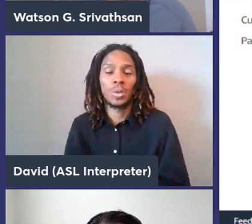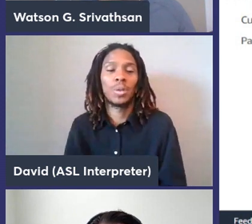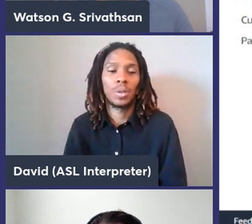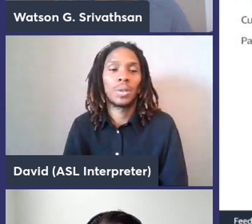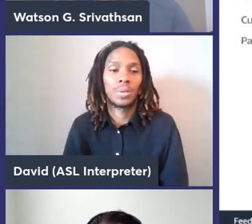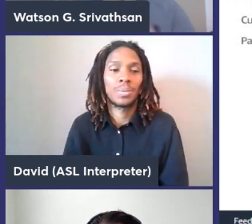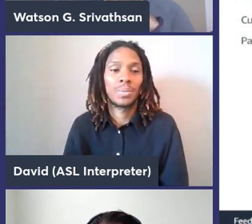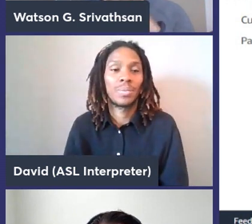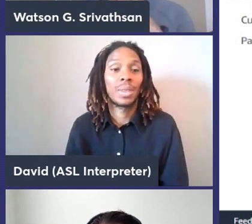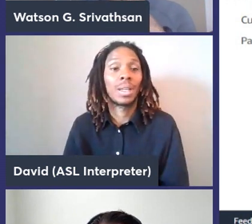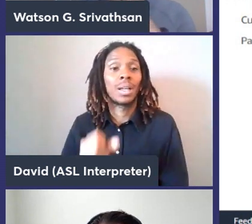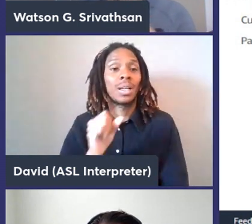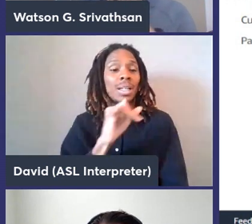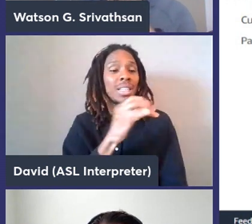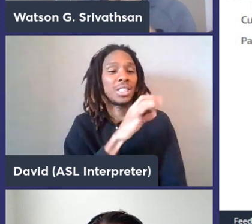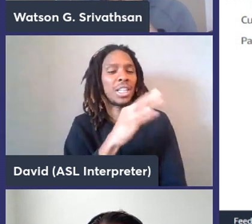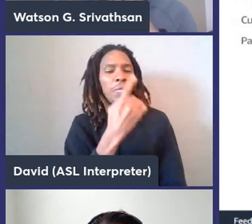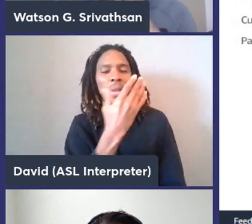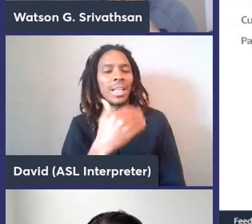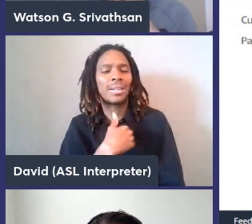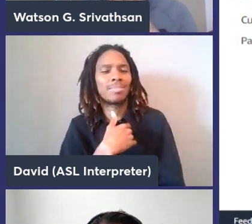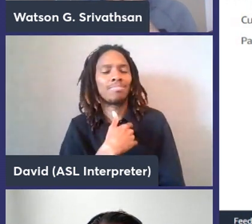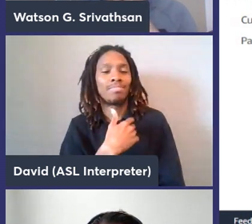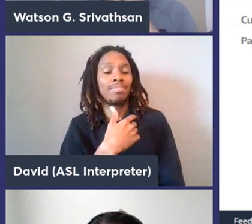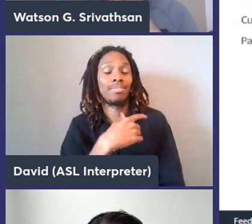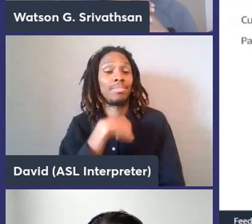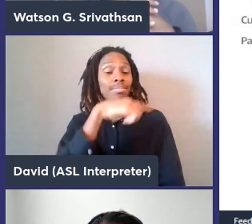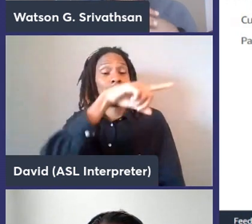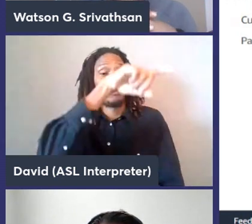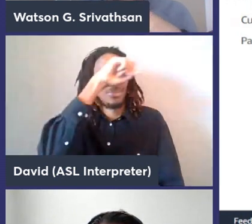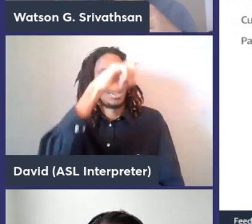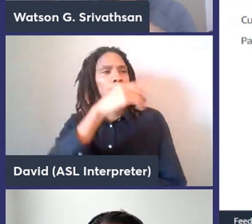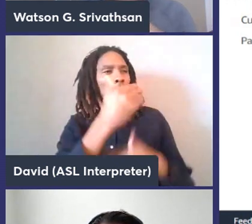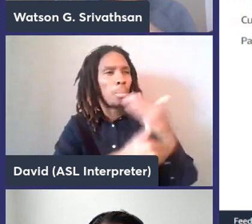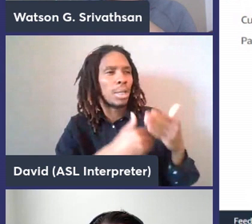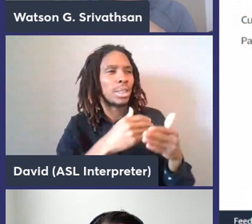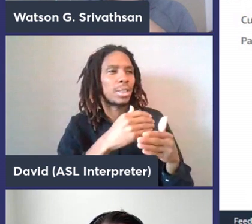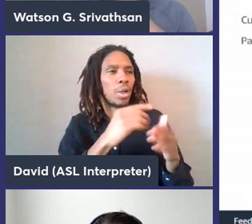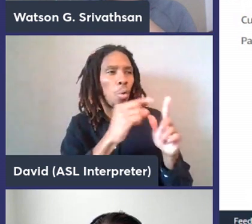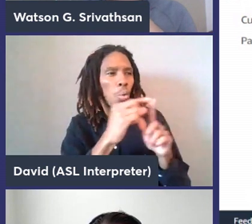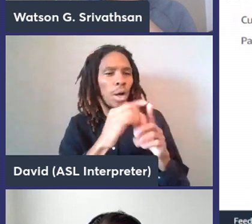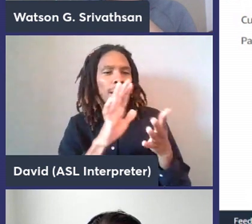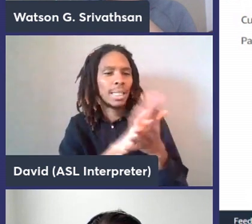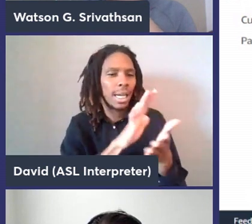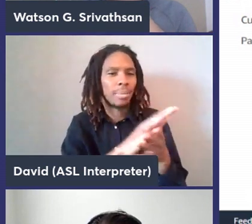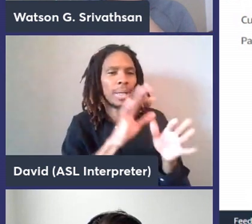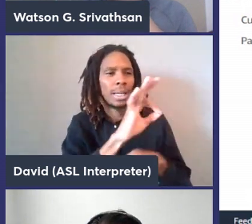So, you know, one thing I didn't understand when you talked about processing Word documents in other formats is, and I think you're about to show us this,